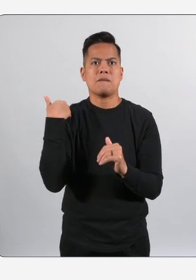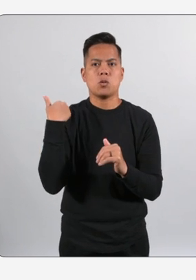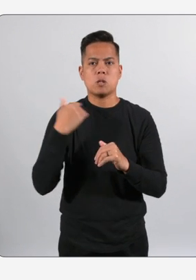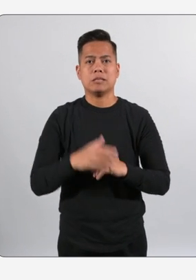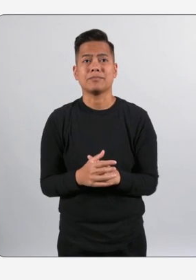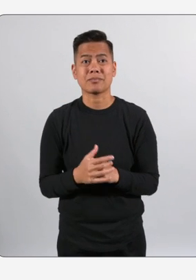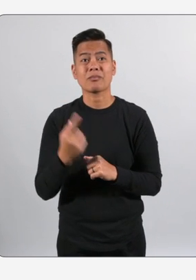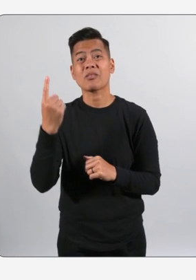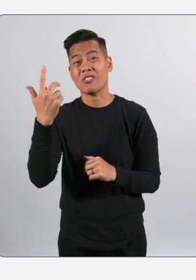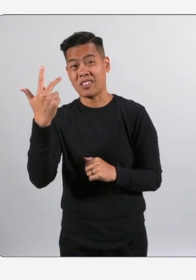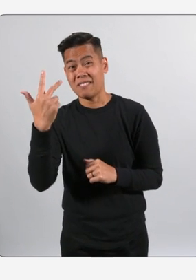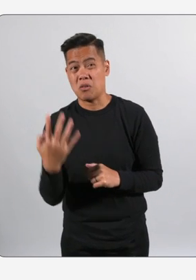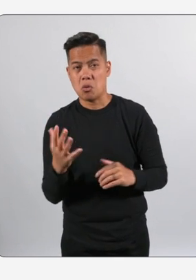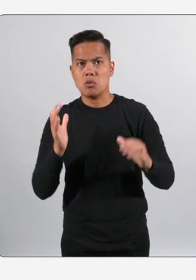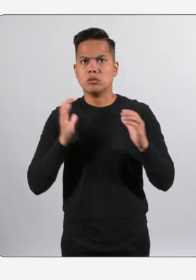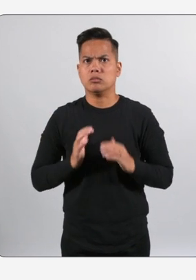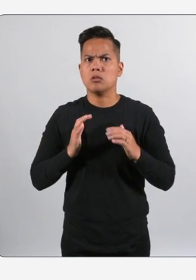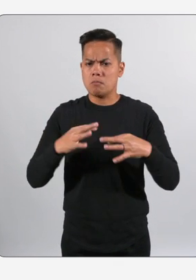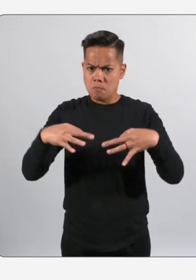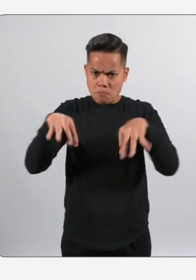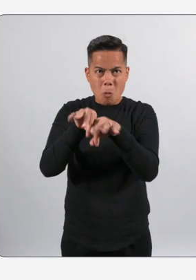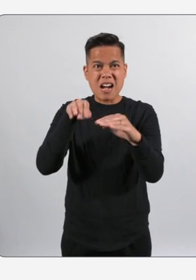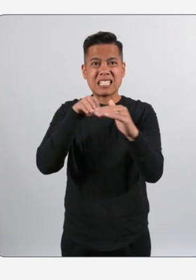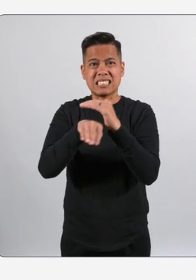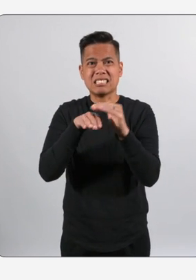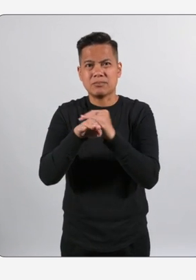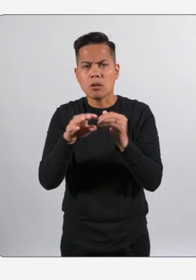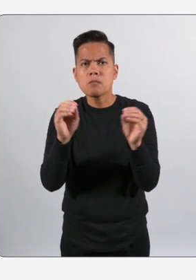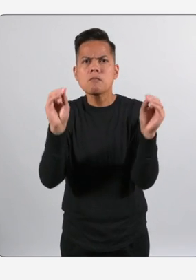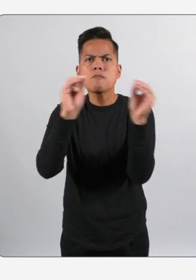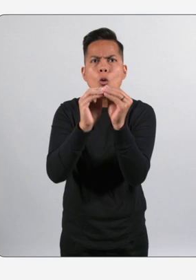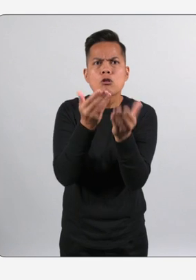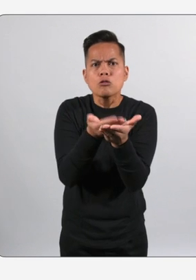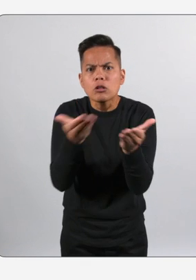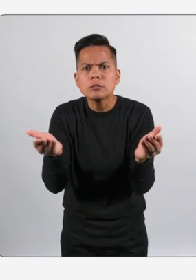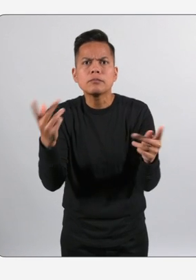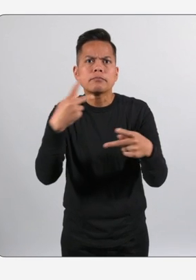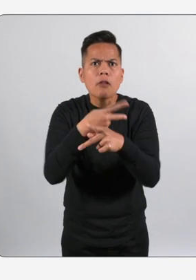it’s important to access even more sources about a product or service before making a purchase.